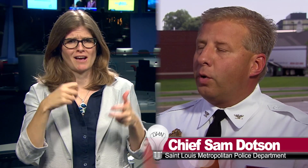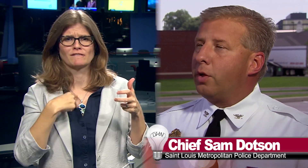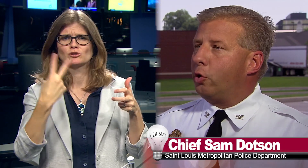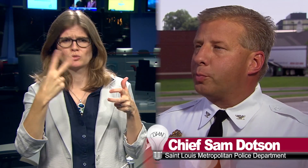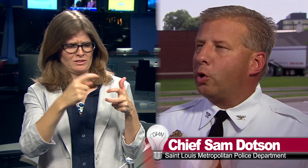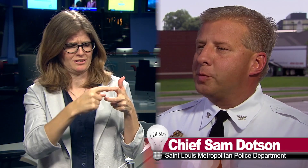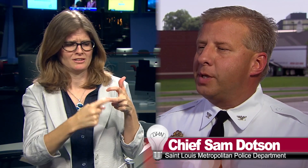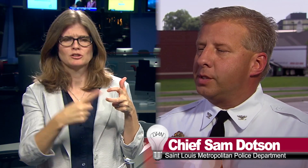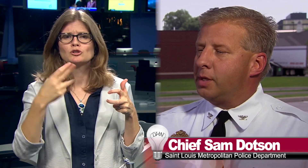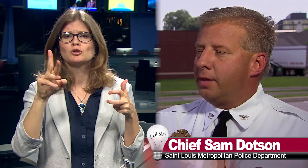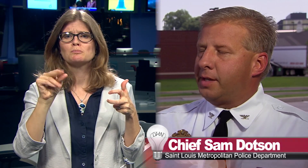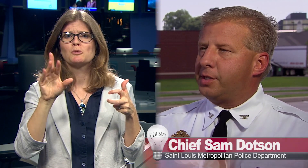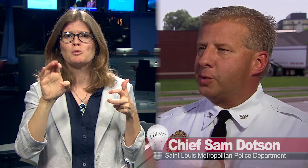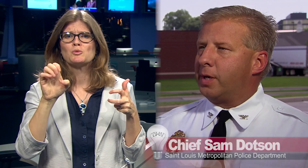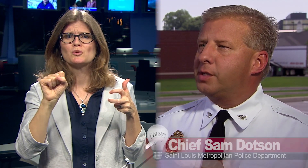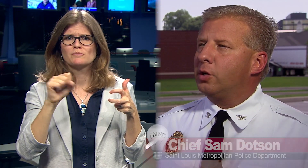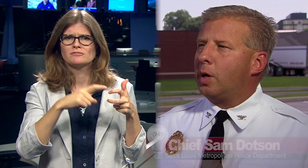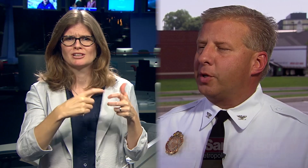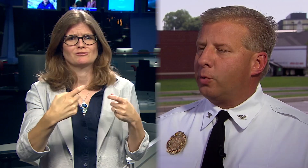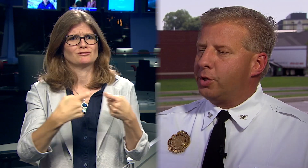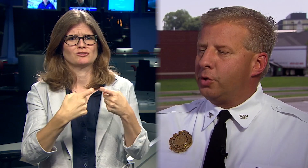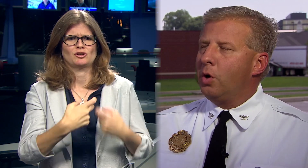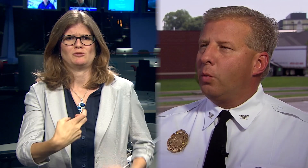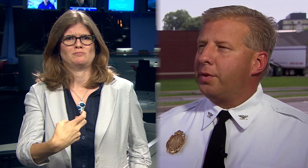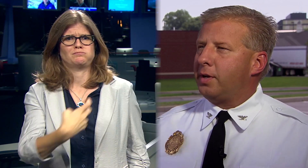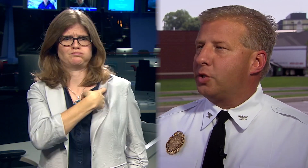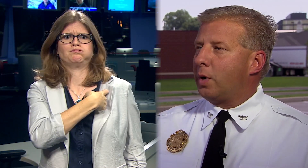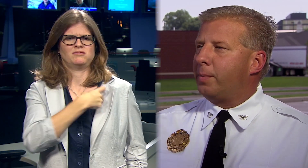If one of those probes misses, that subject is still coming towards you with an edged